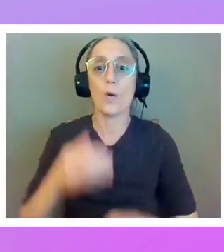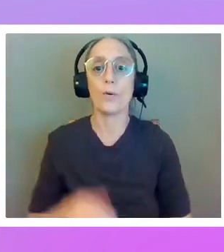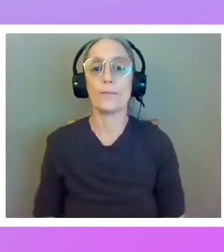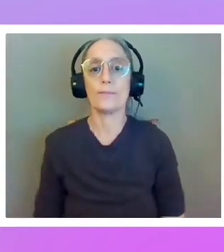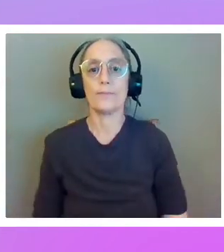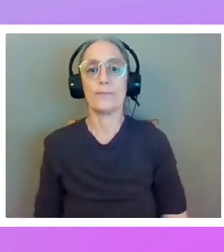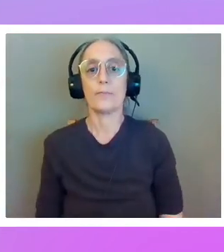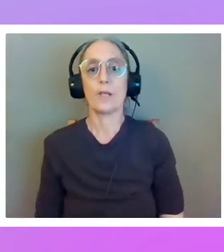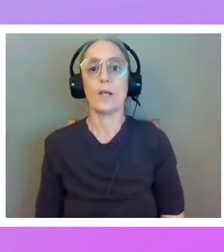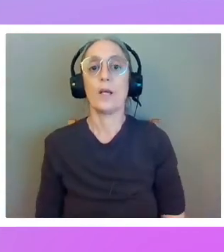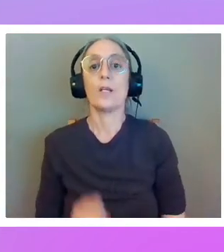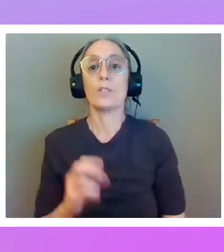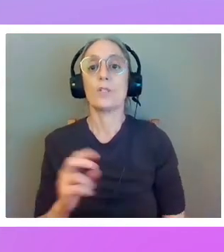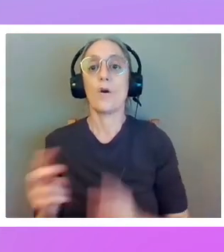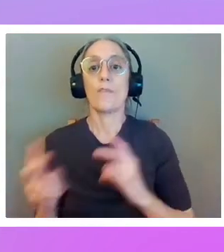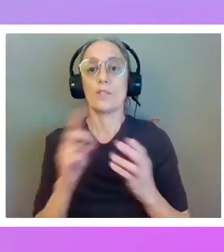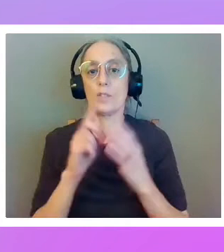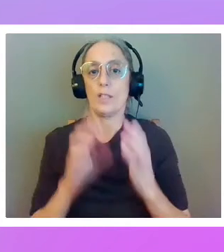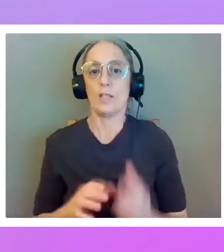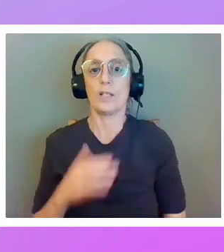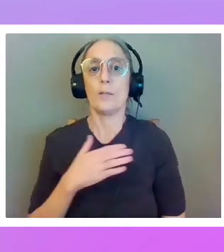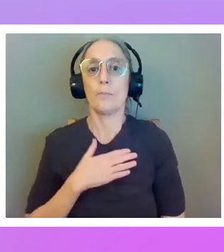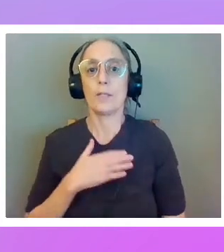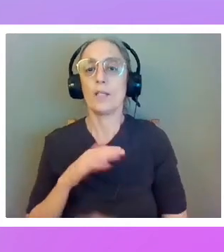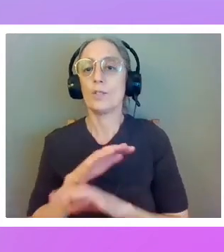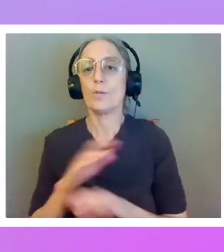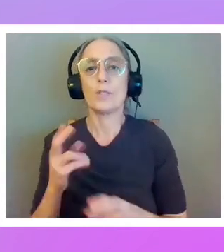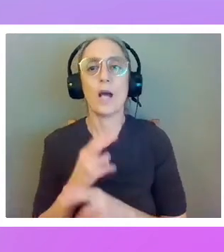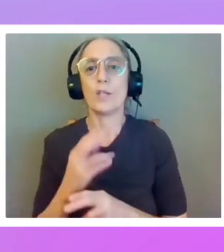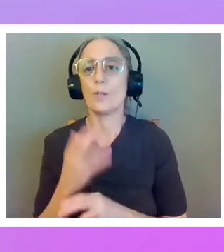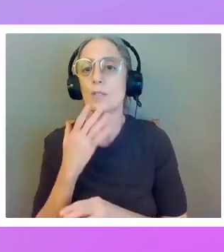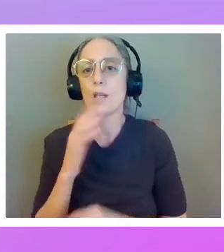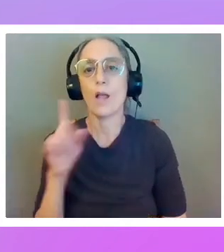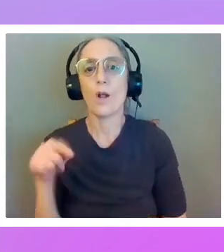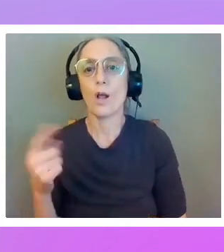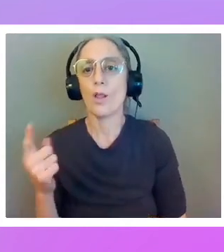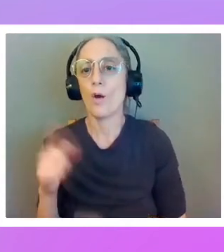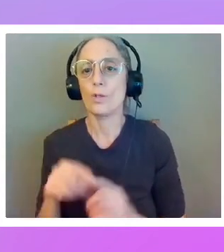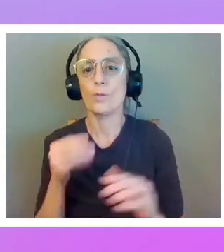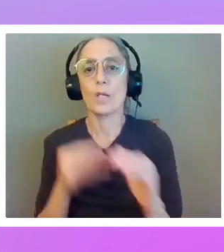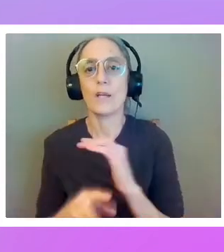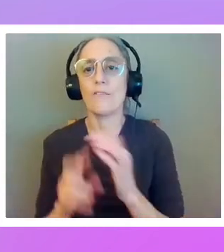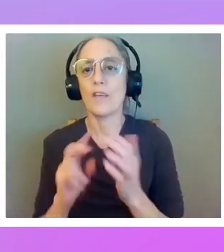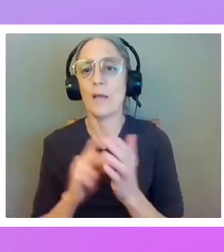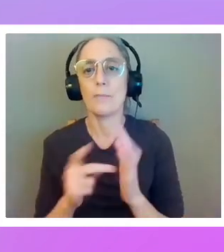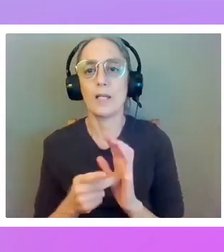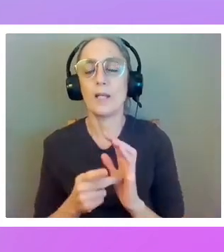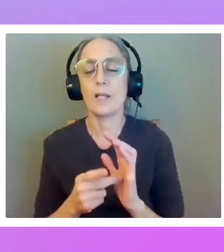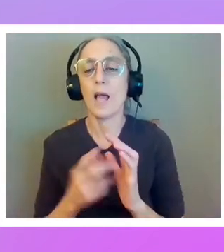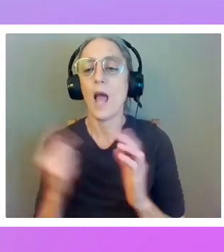So visual designers please do not use color alone to convey meaning and always test your designs